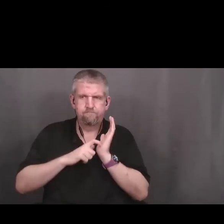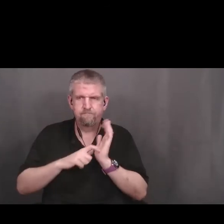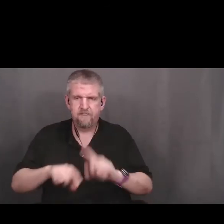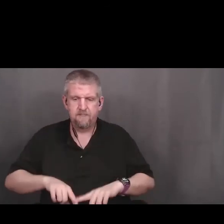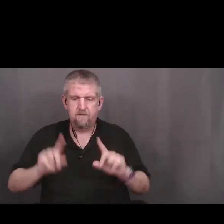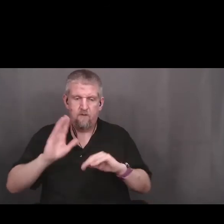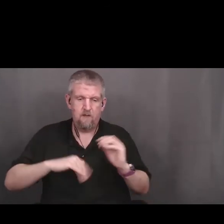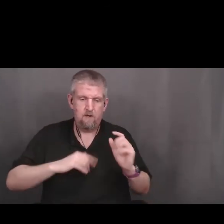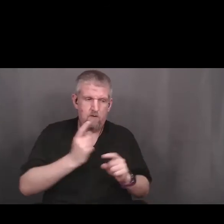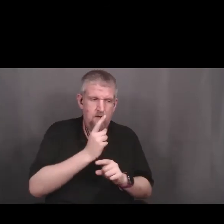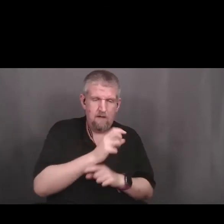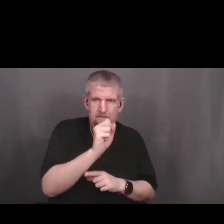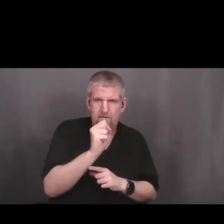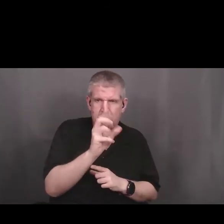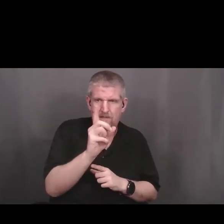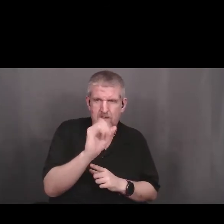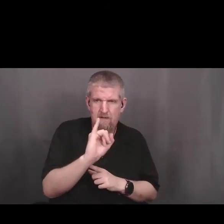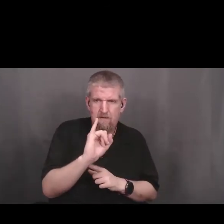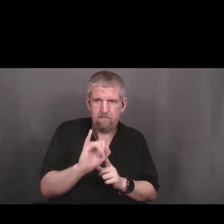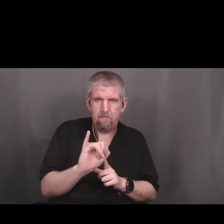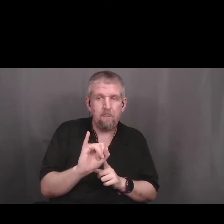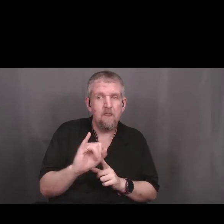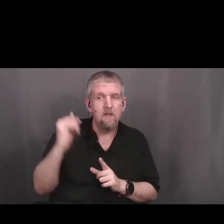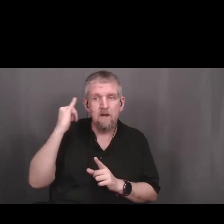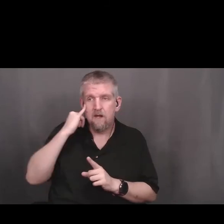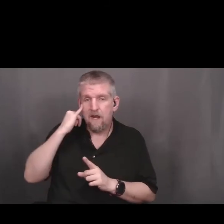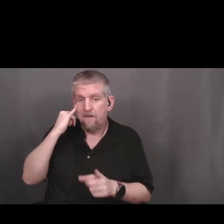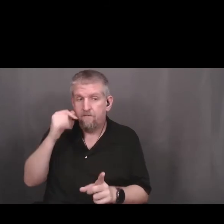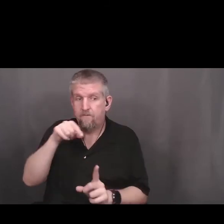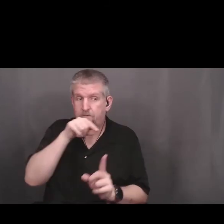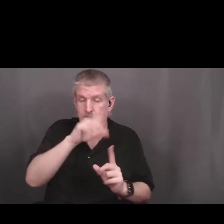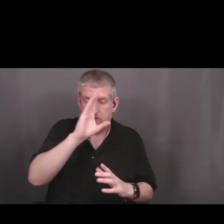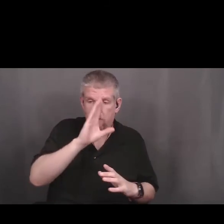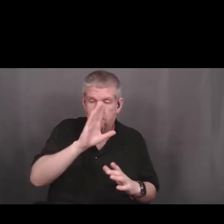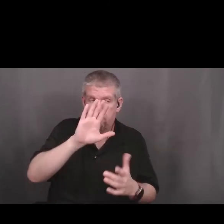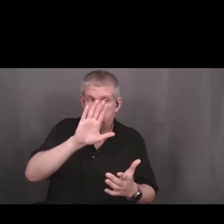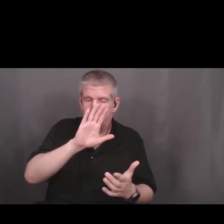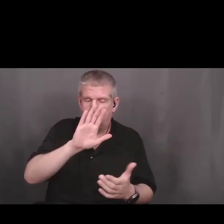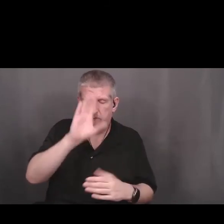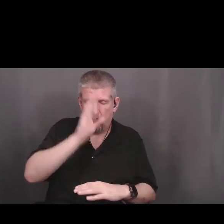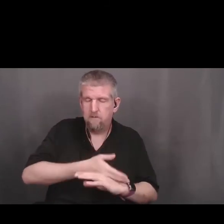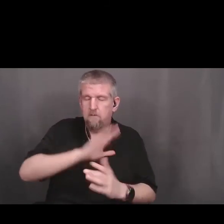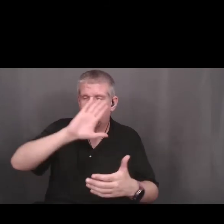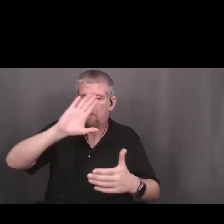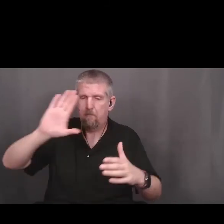who are receiving SSDI is that if they were to get married, then they would generally lose that benefit. Okay.